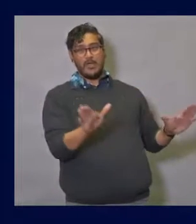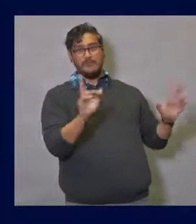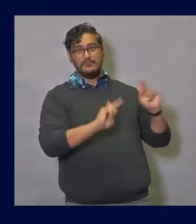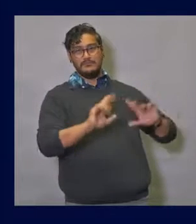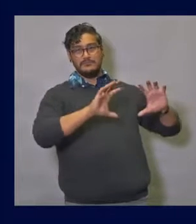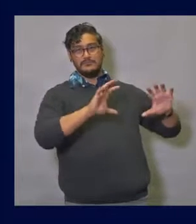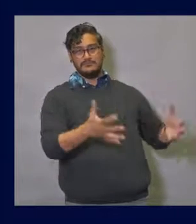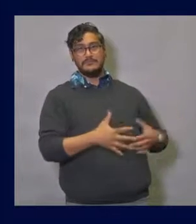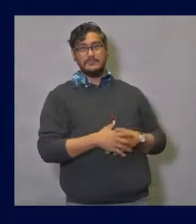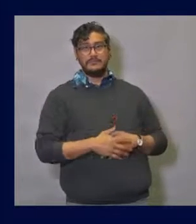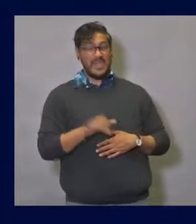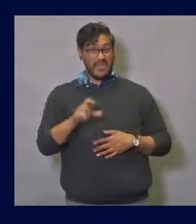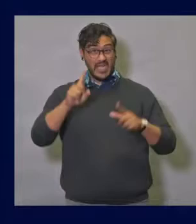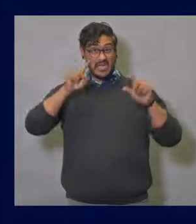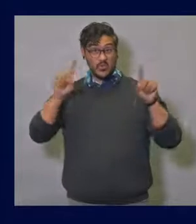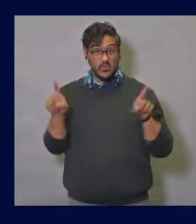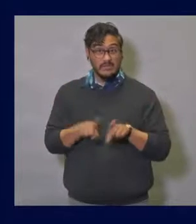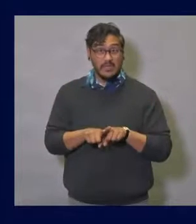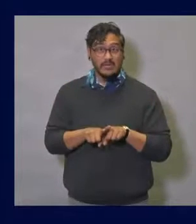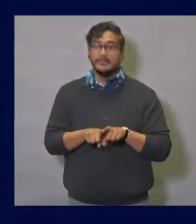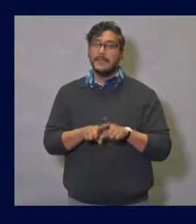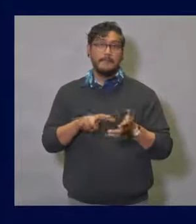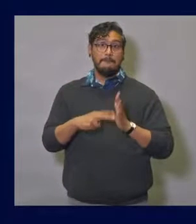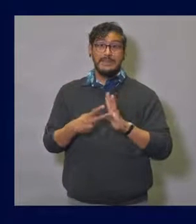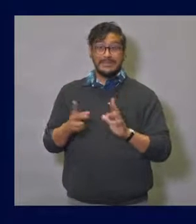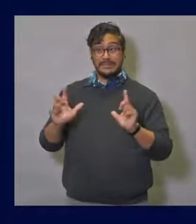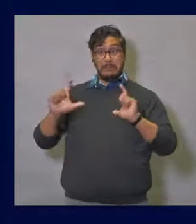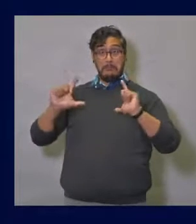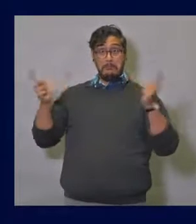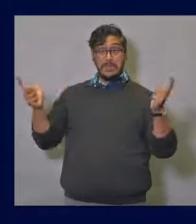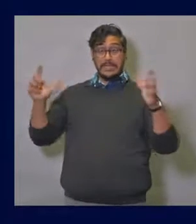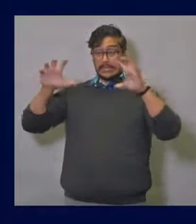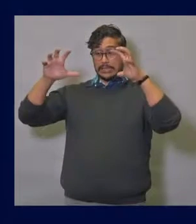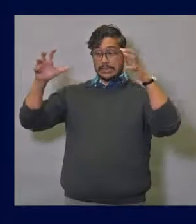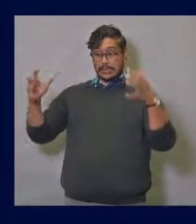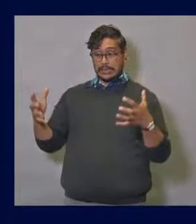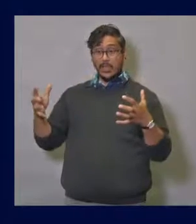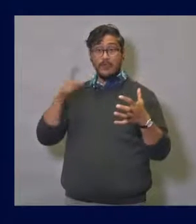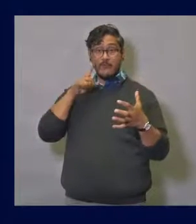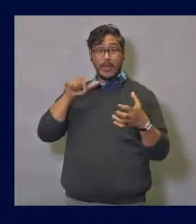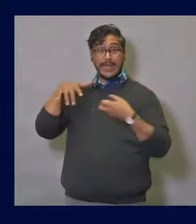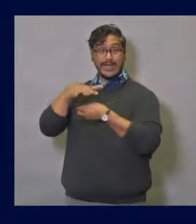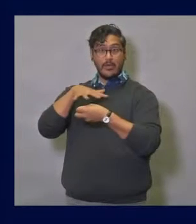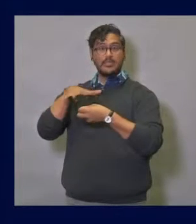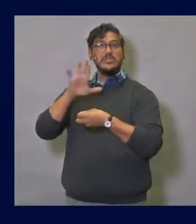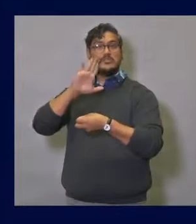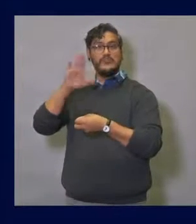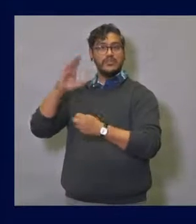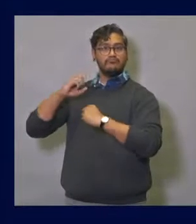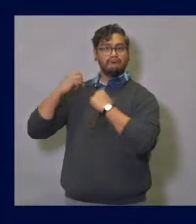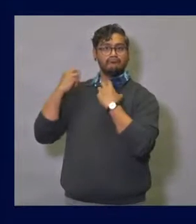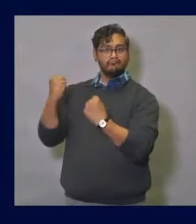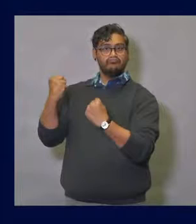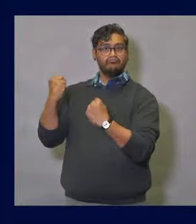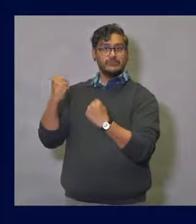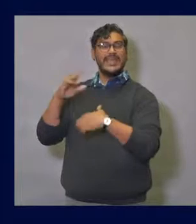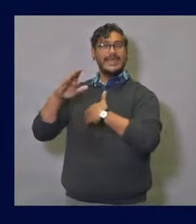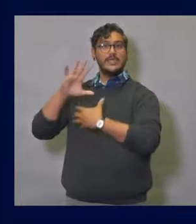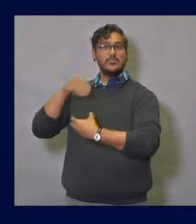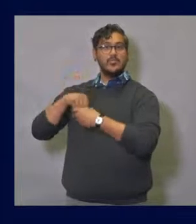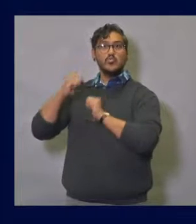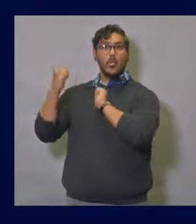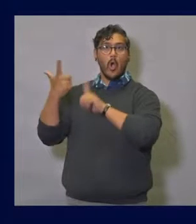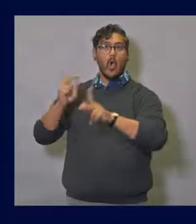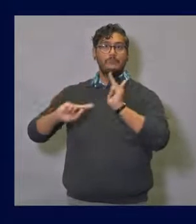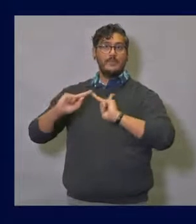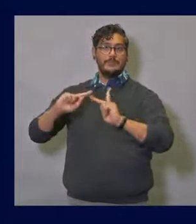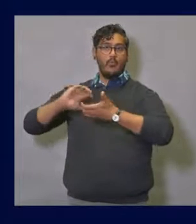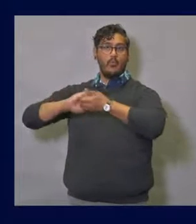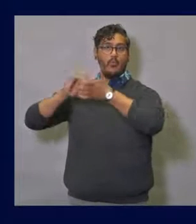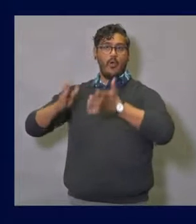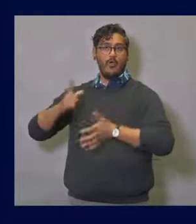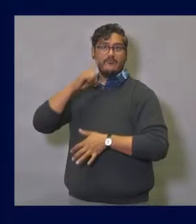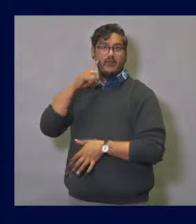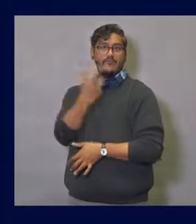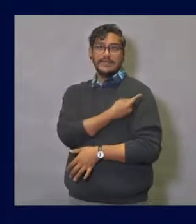PARTNERS.